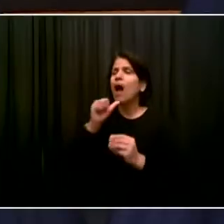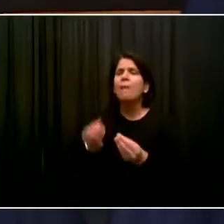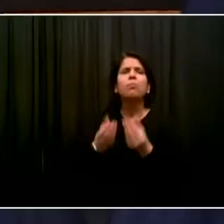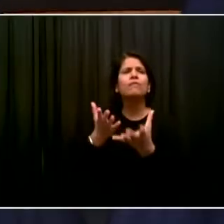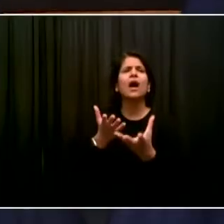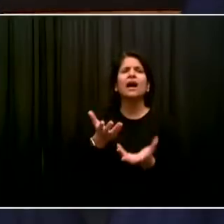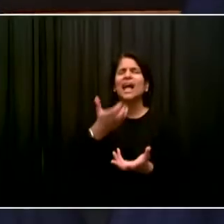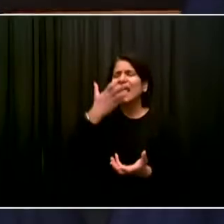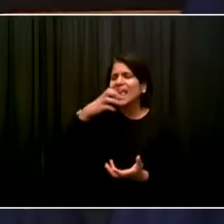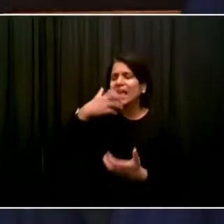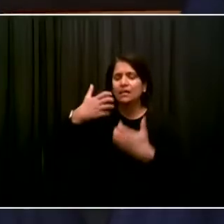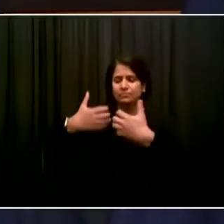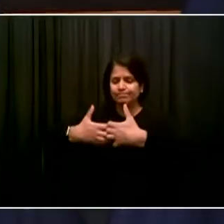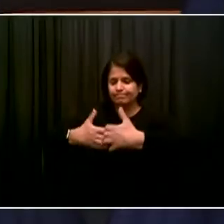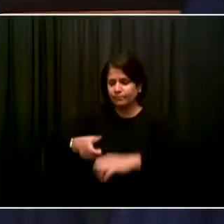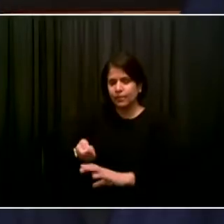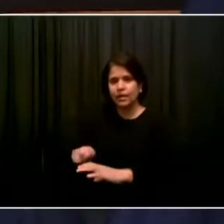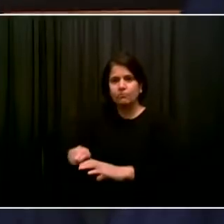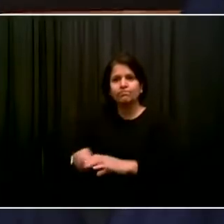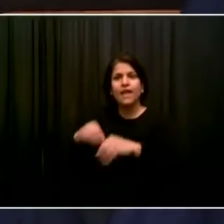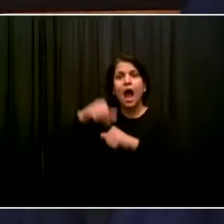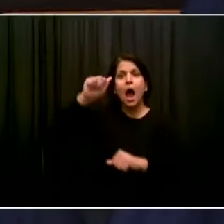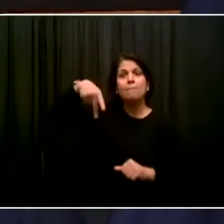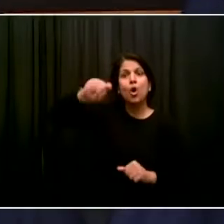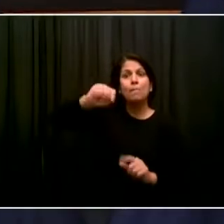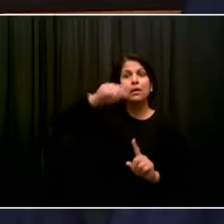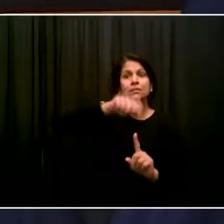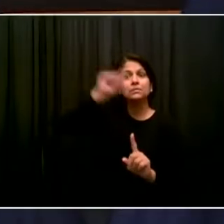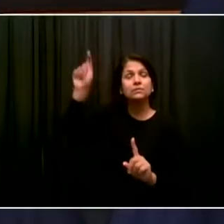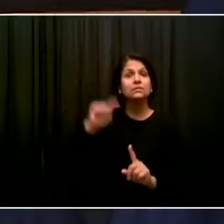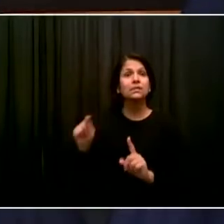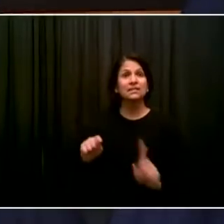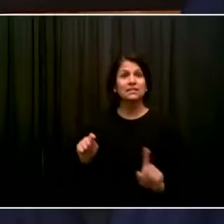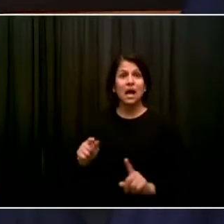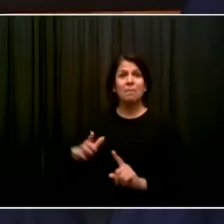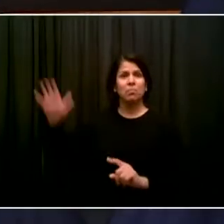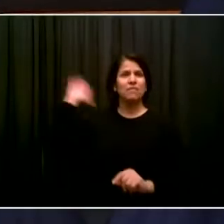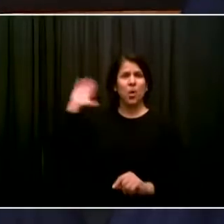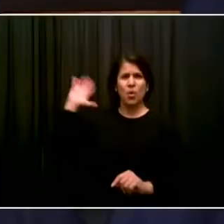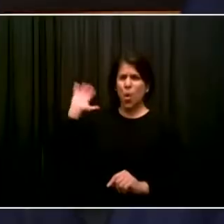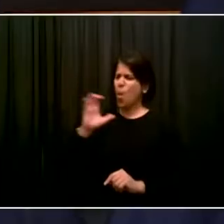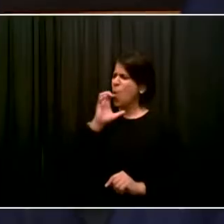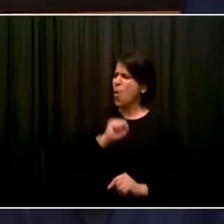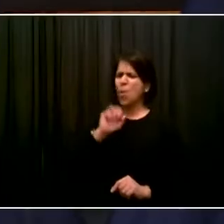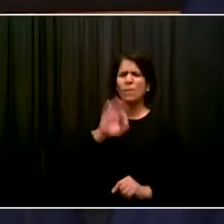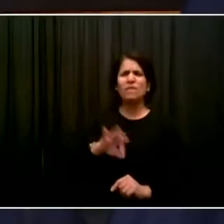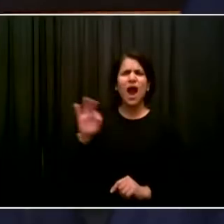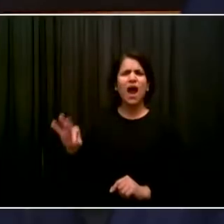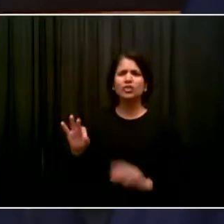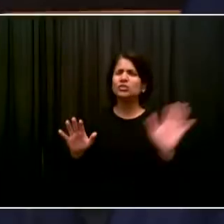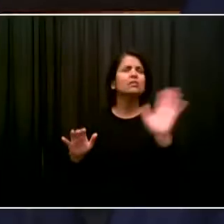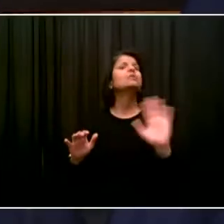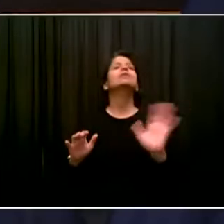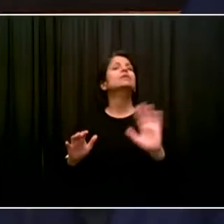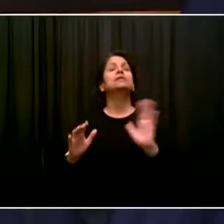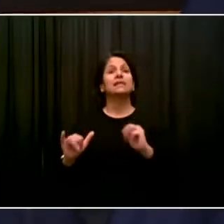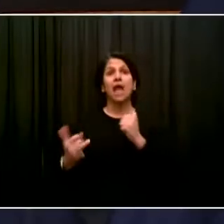SUPPLYING SUFFICIENT HEAT FOR RESIDENTS. WE'VE BEEN USING AN